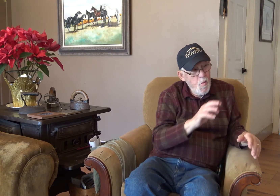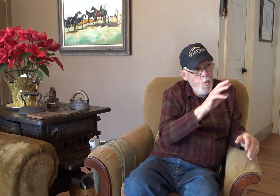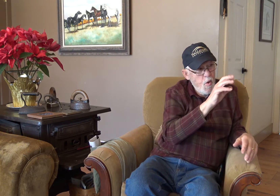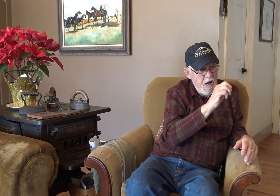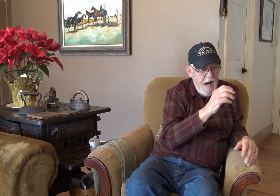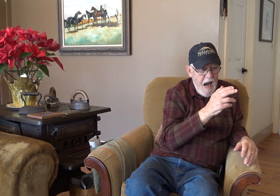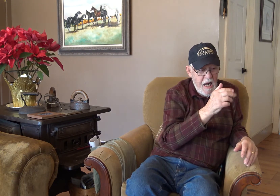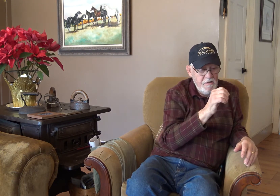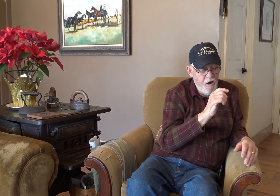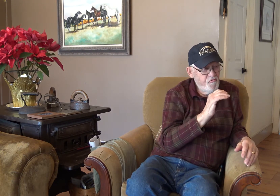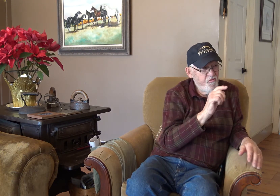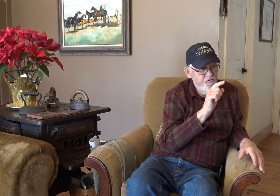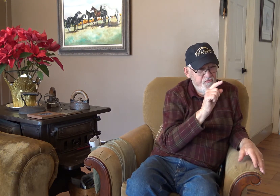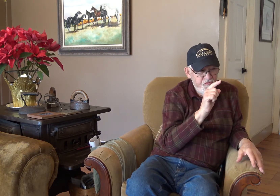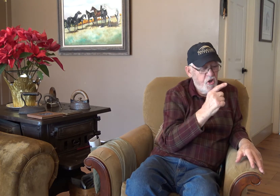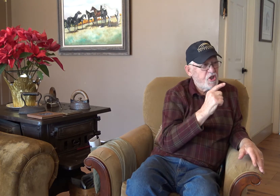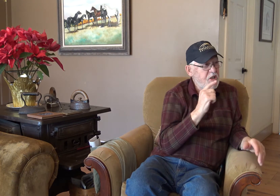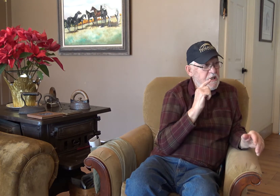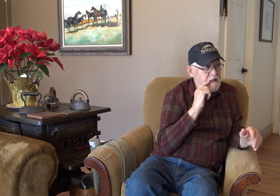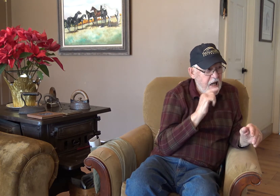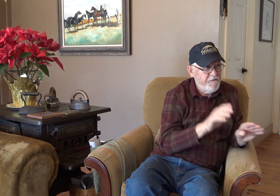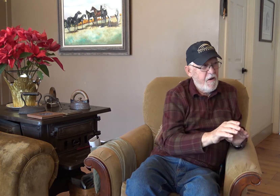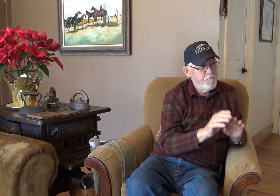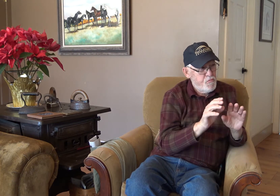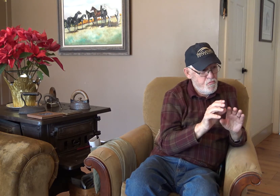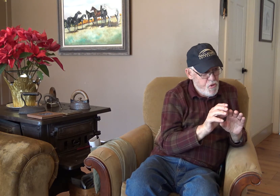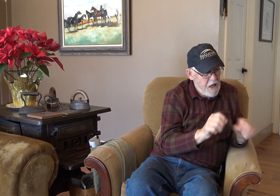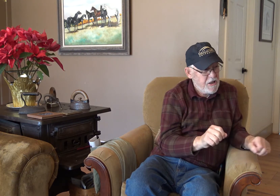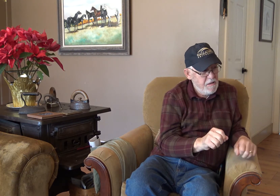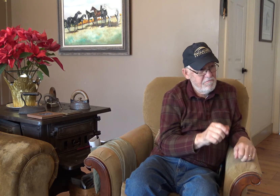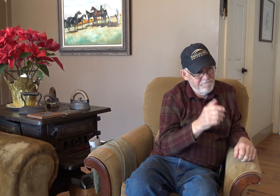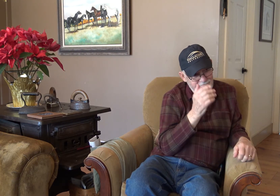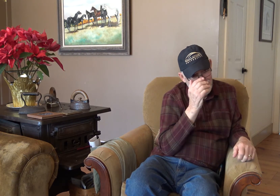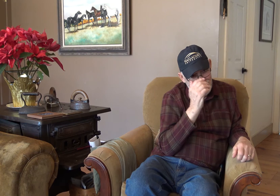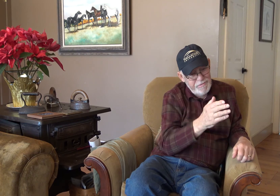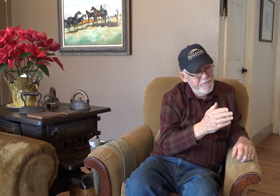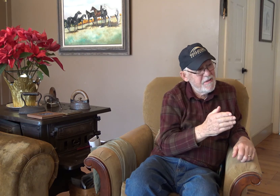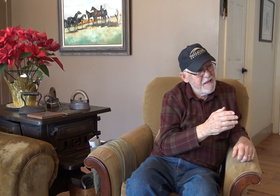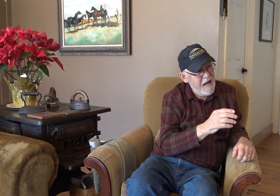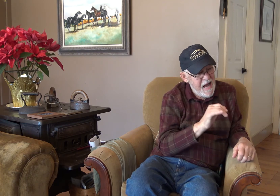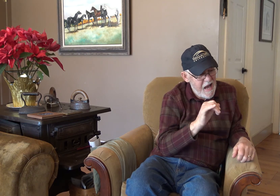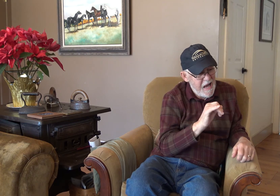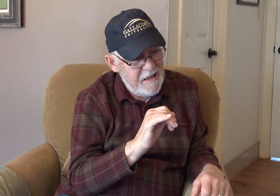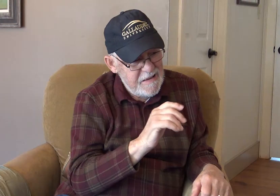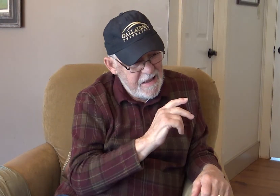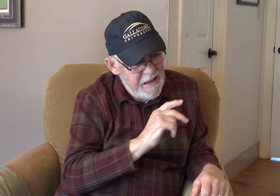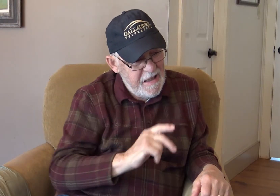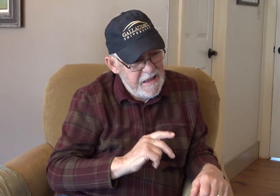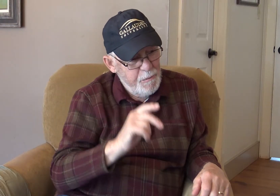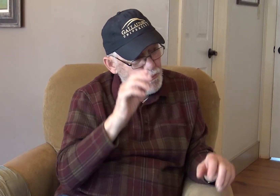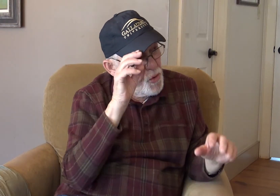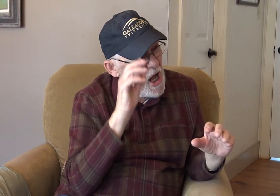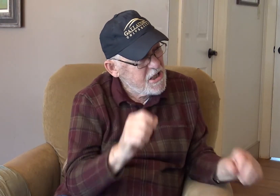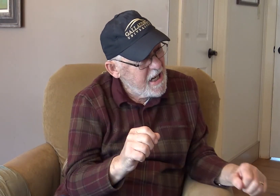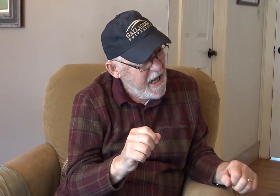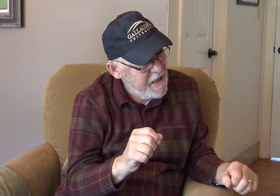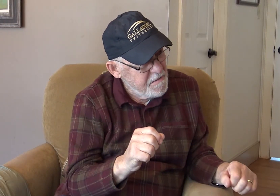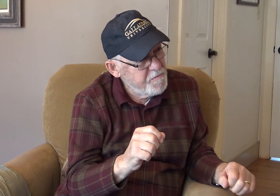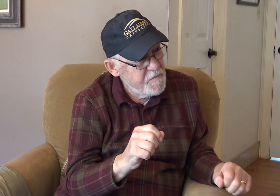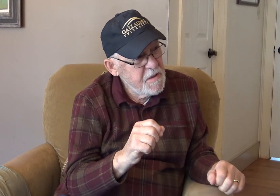We had our first deaf president, I. King president,